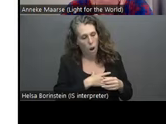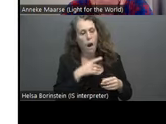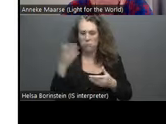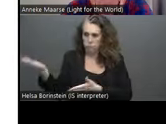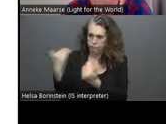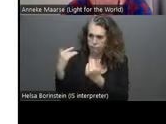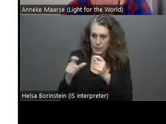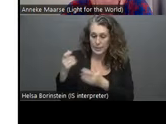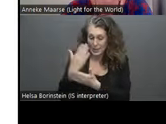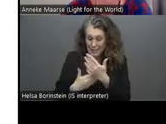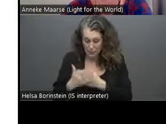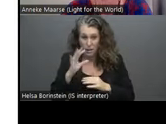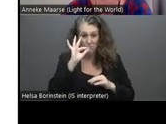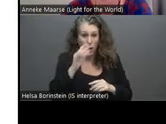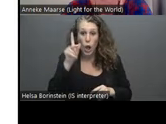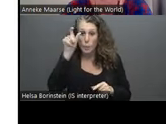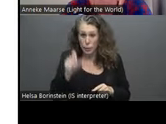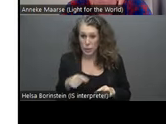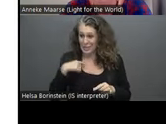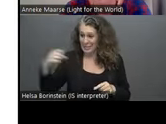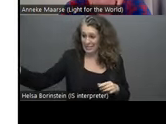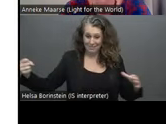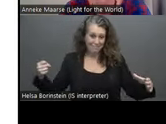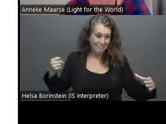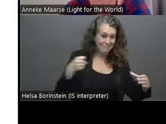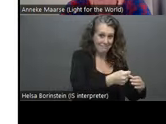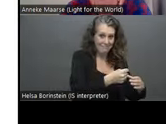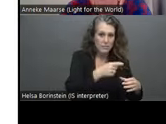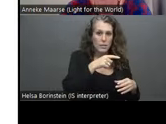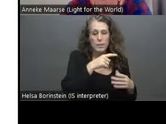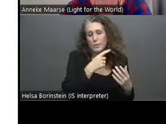graduates with disabilities who might 15:34:54 have been out of work for some time